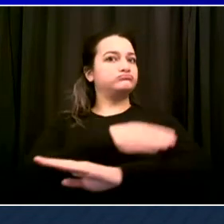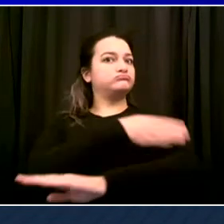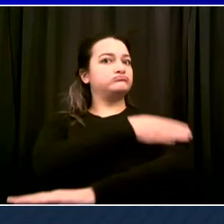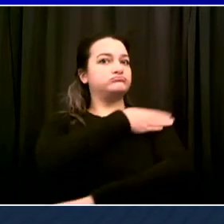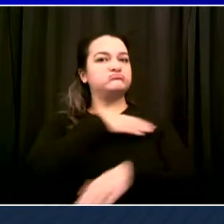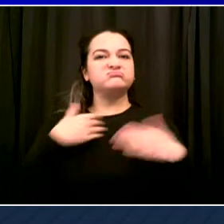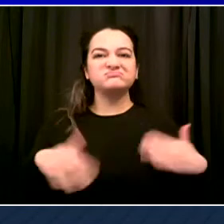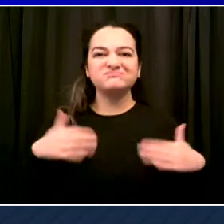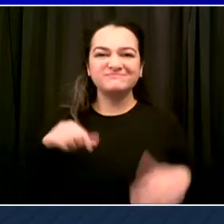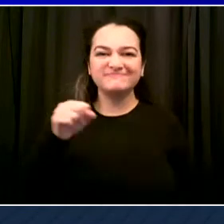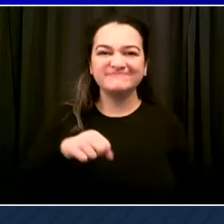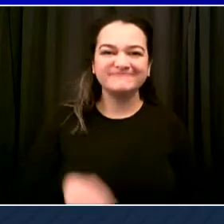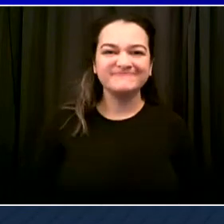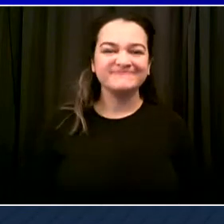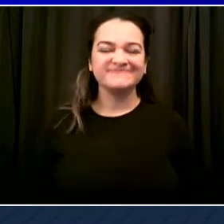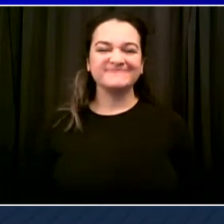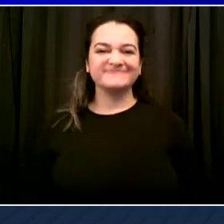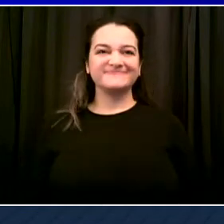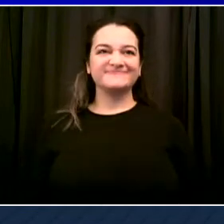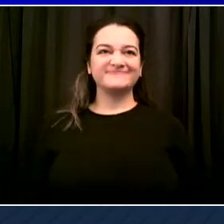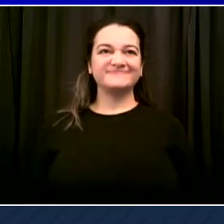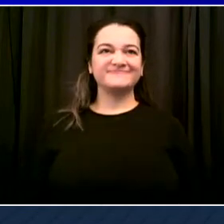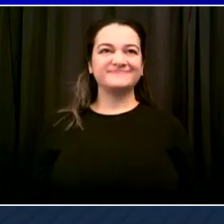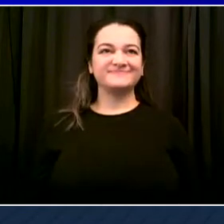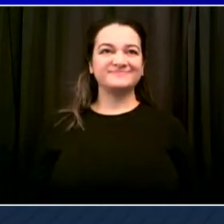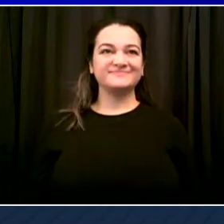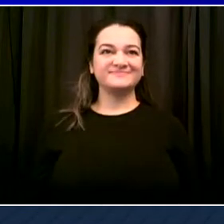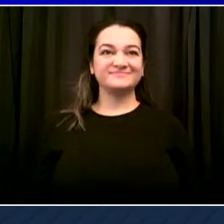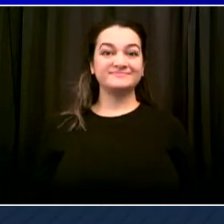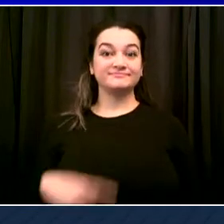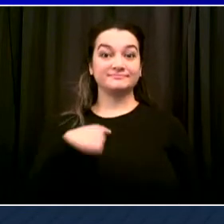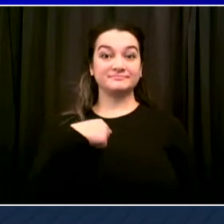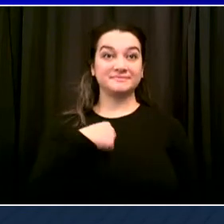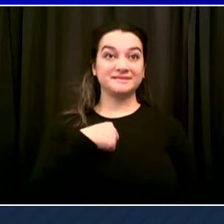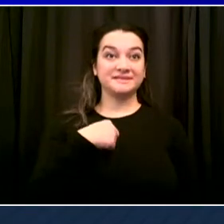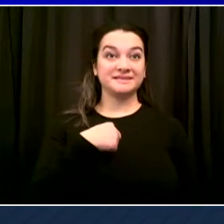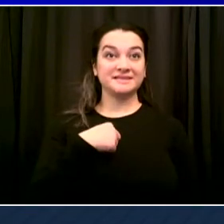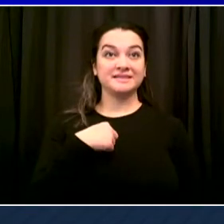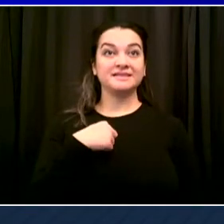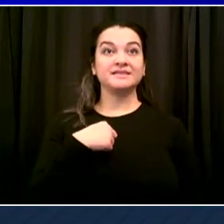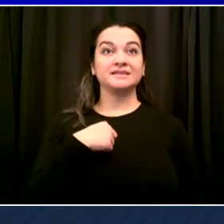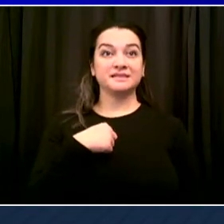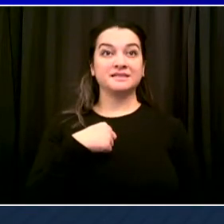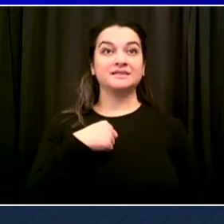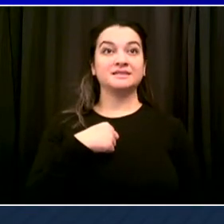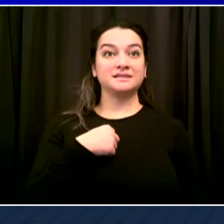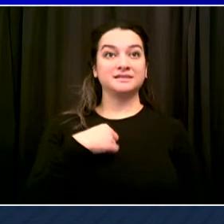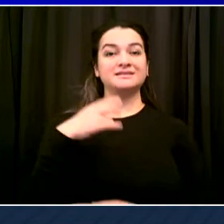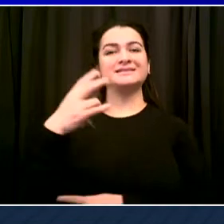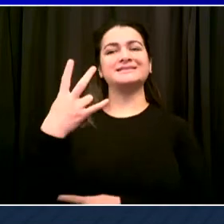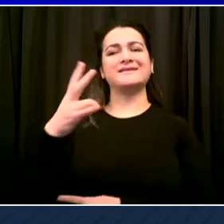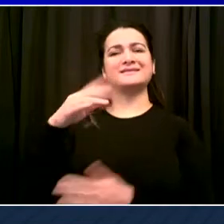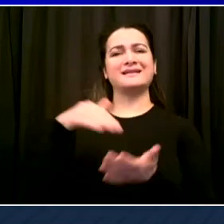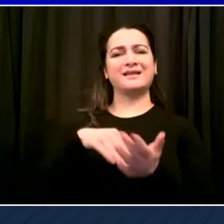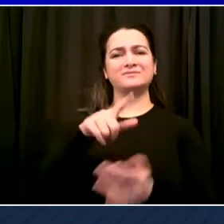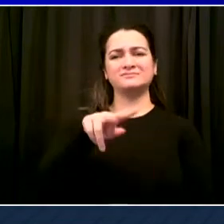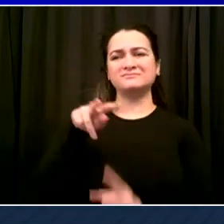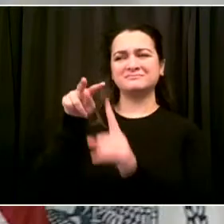GOING TO BE BETTER. THIS IS REALLY, REALLY IMPORTANT.